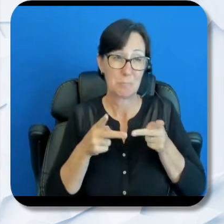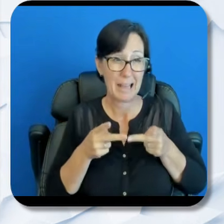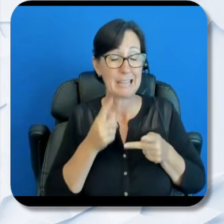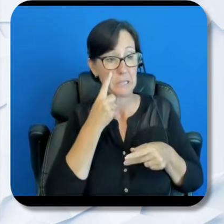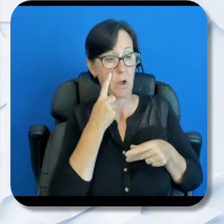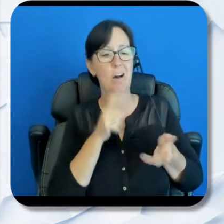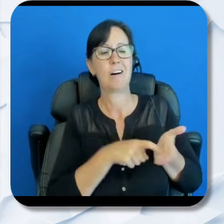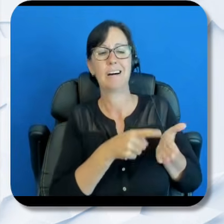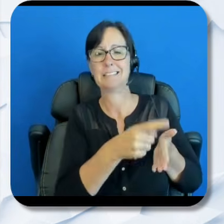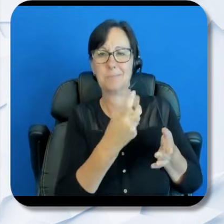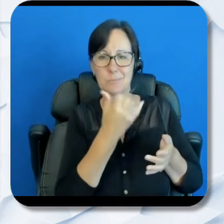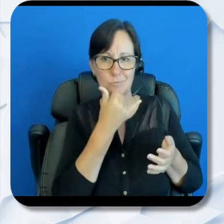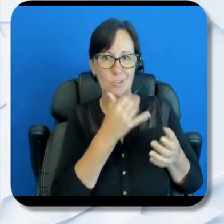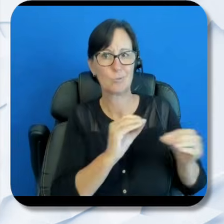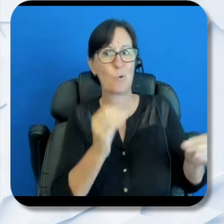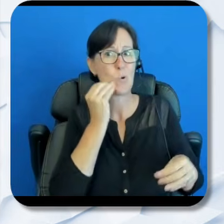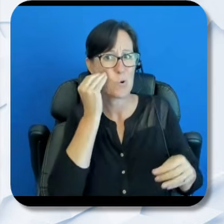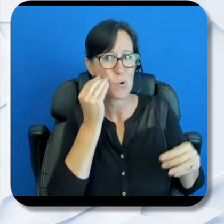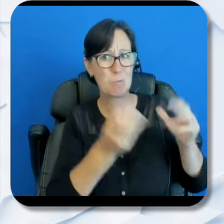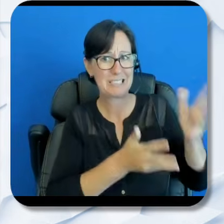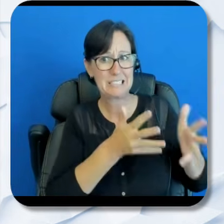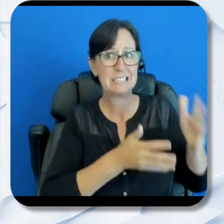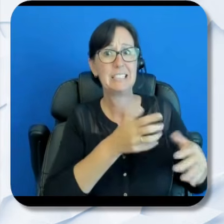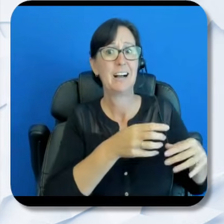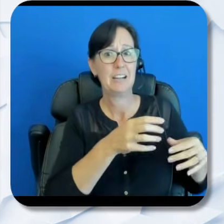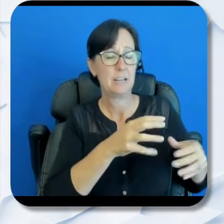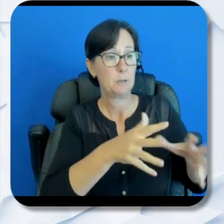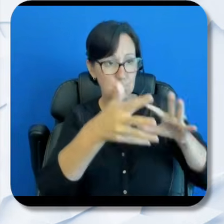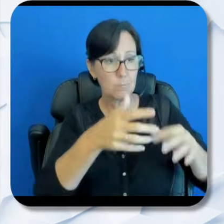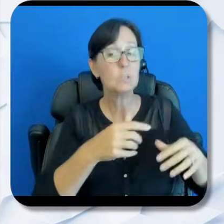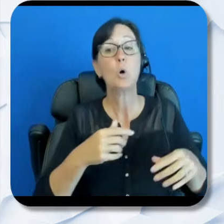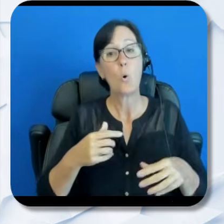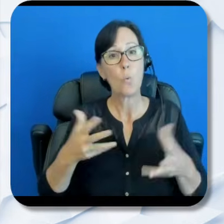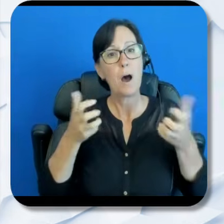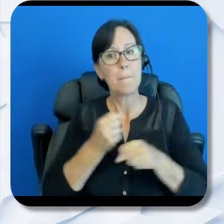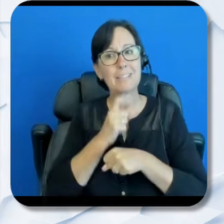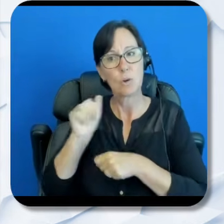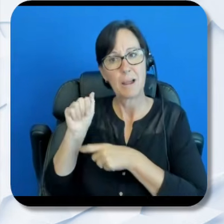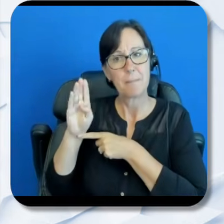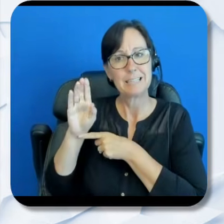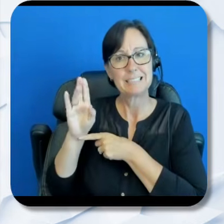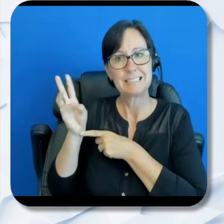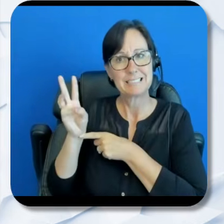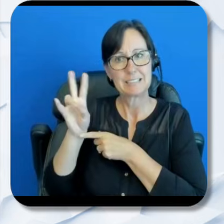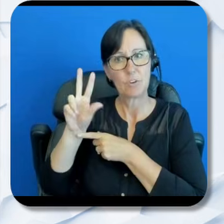And AB673 helps ensure that schools are not left trying to solve that crisis alone.